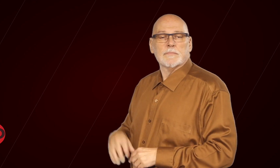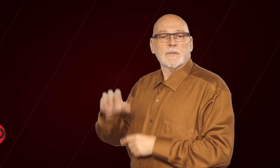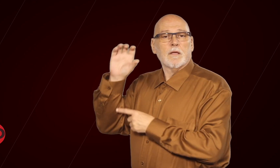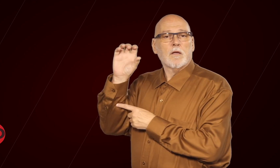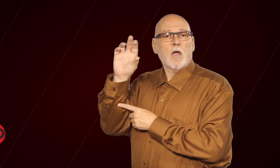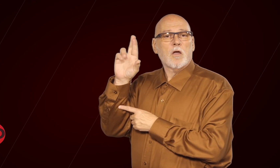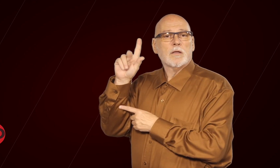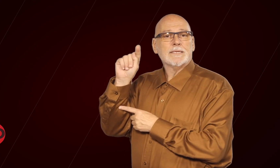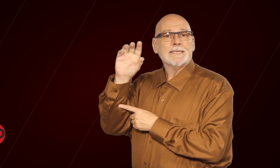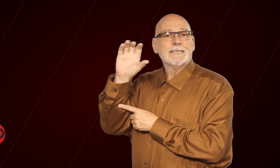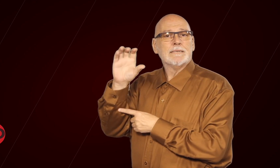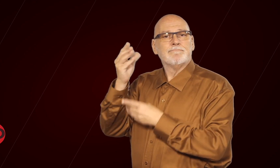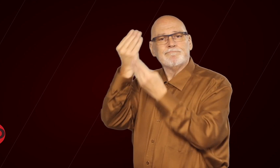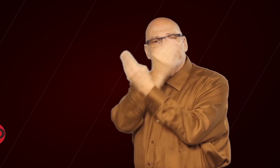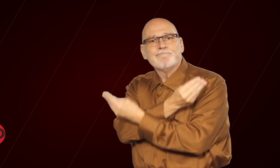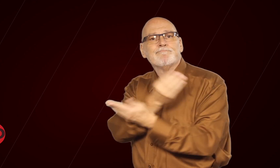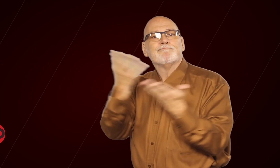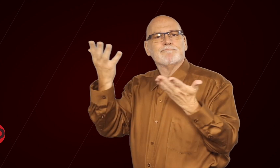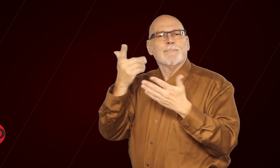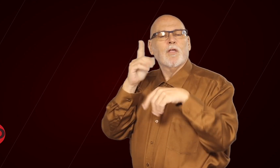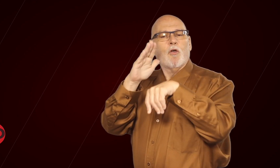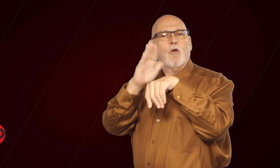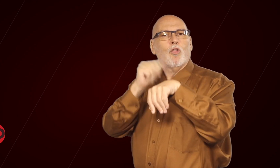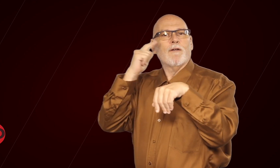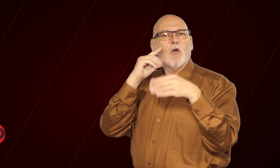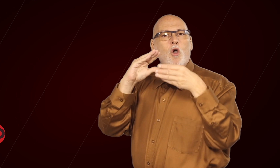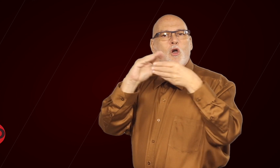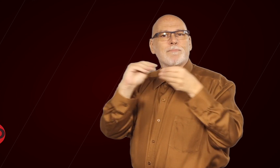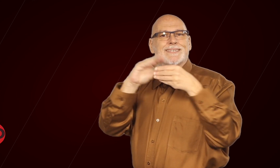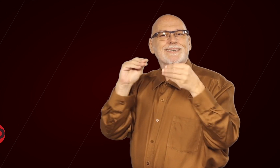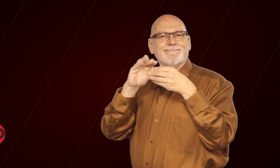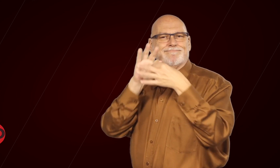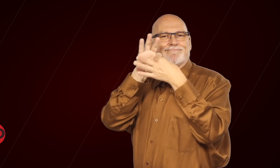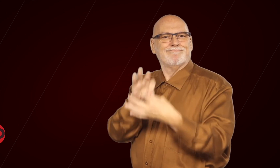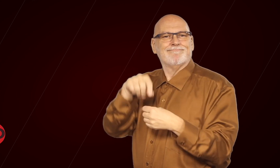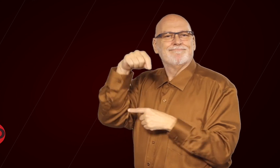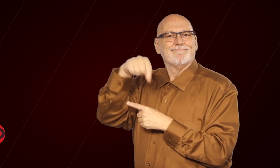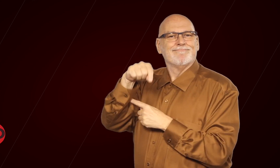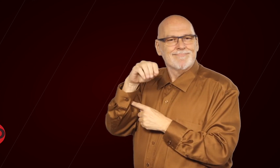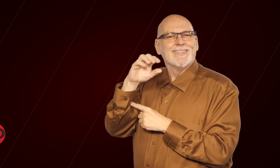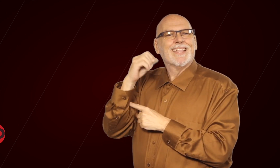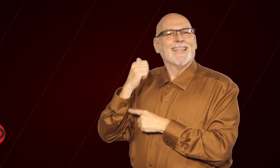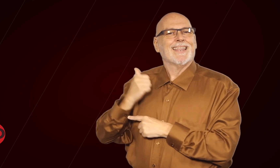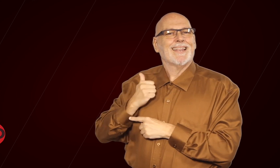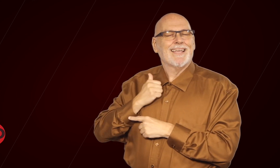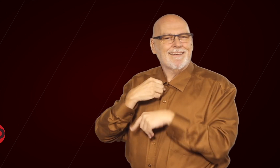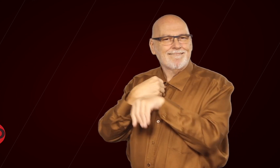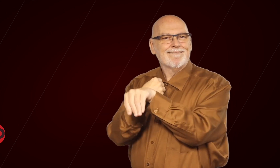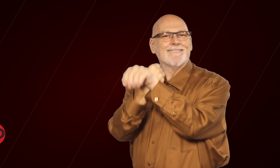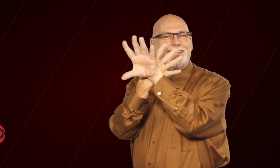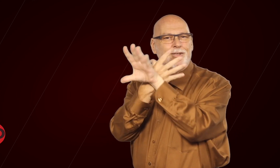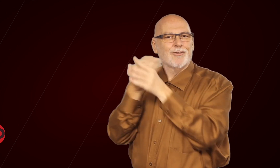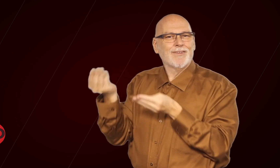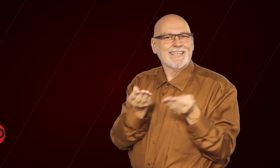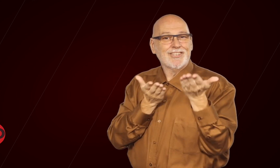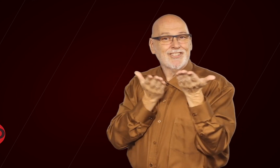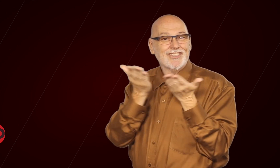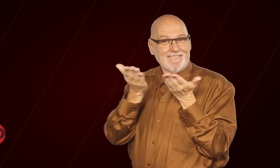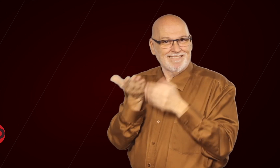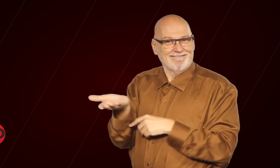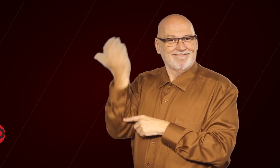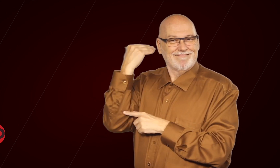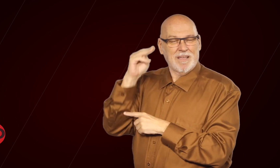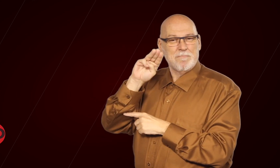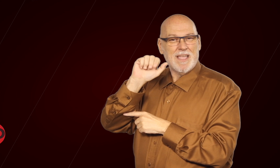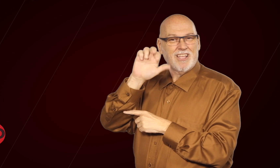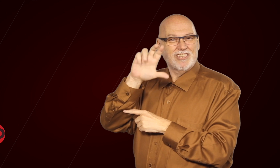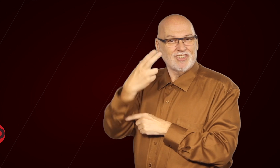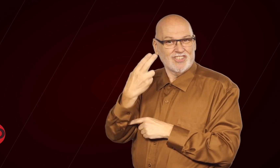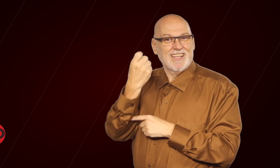CRTC announced "Call for comments on Canada Video Relay Service"